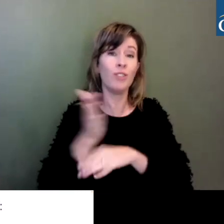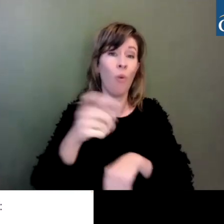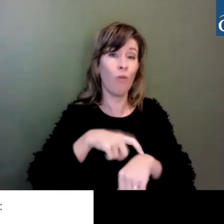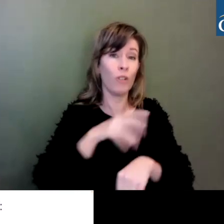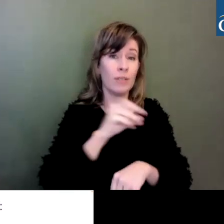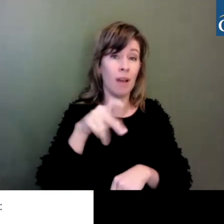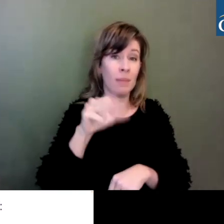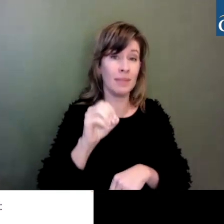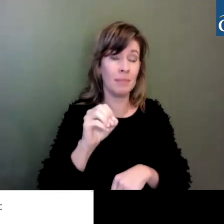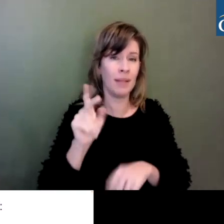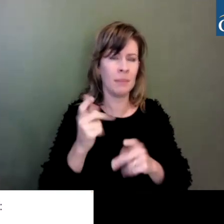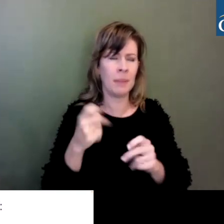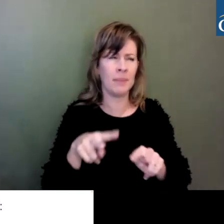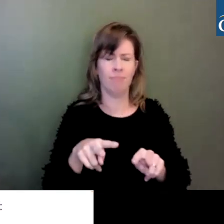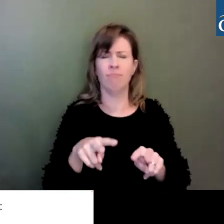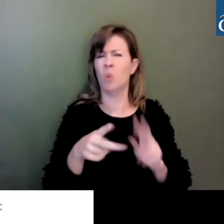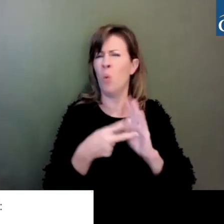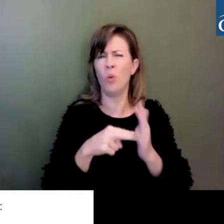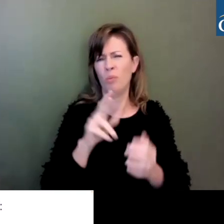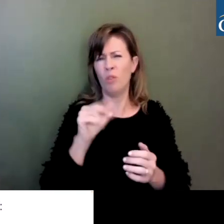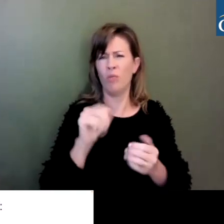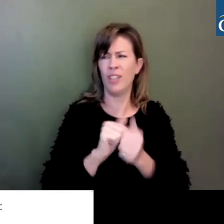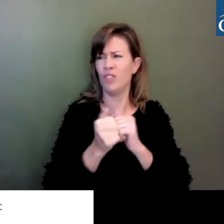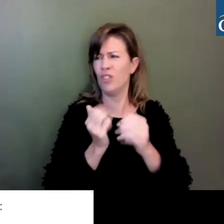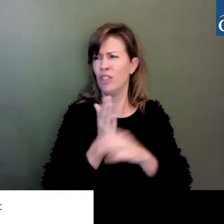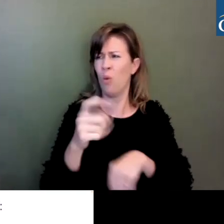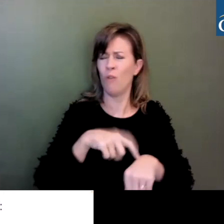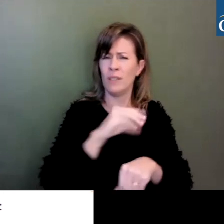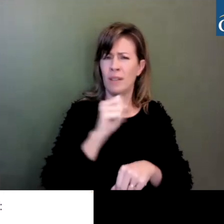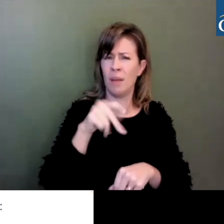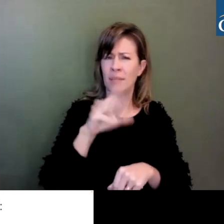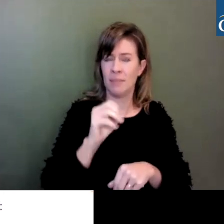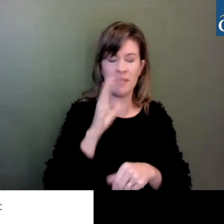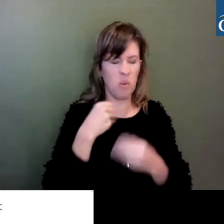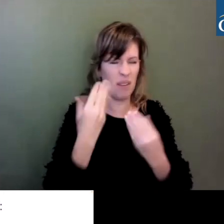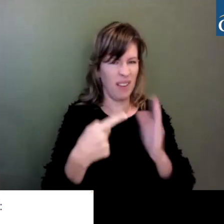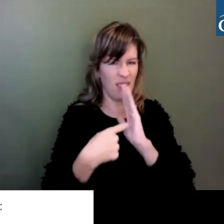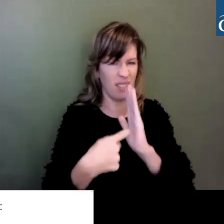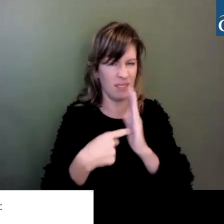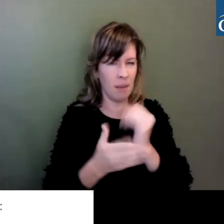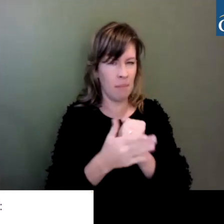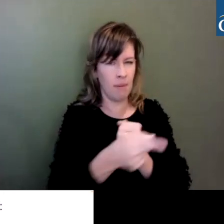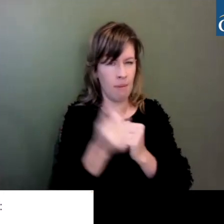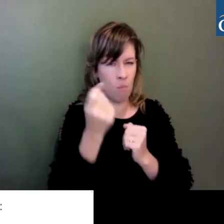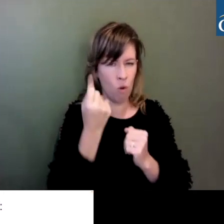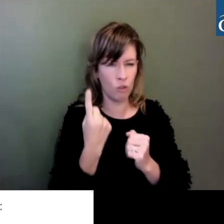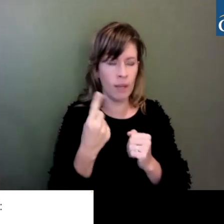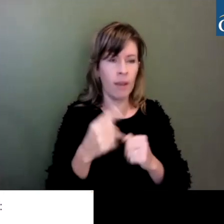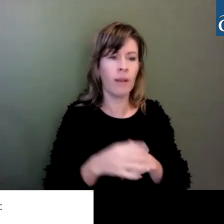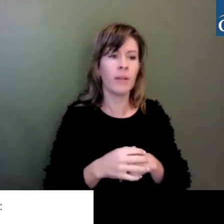mean that race changes across time and space? This is when I 'll use an example to help us understand. So a good example